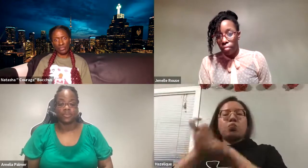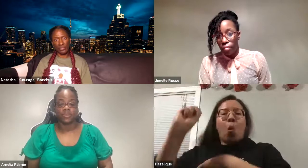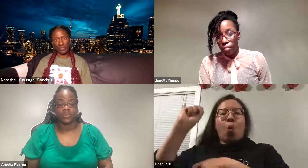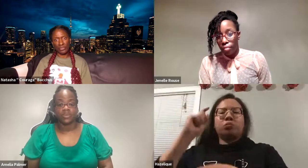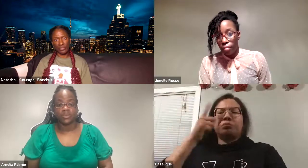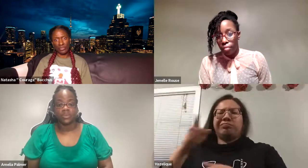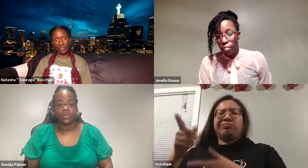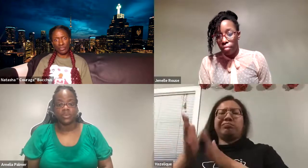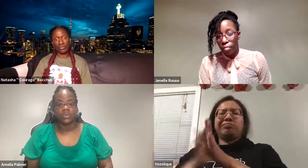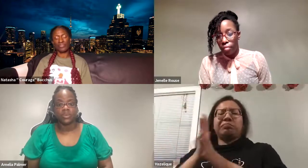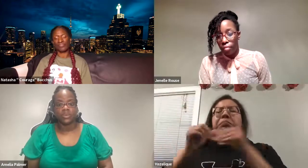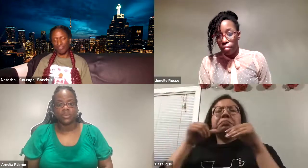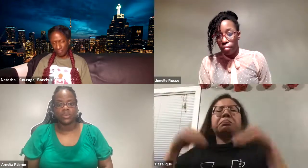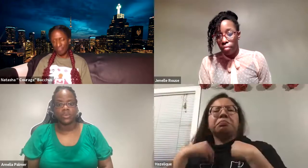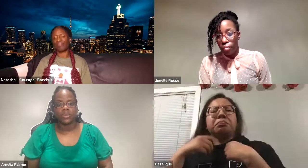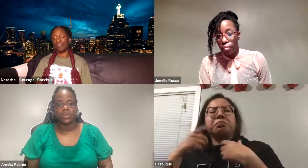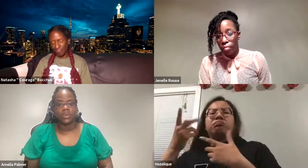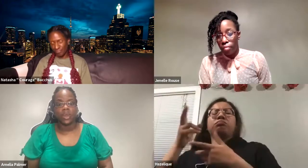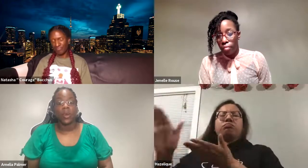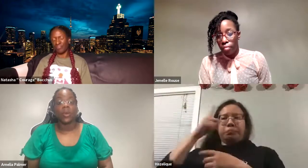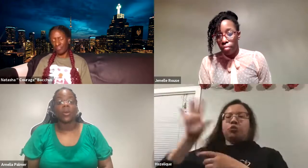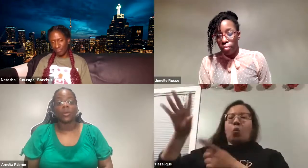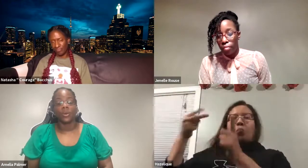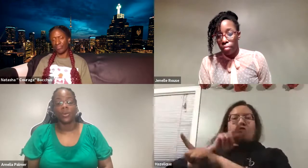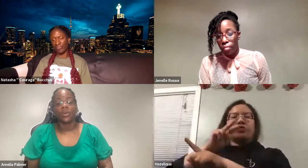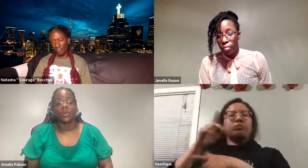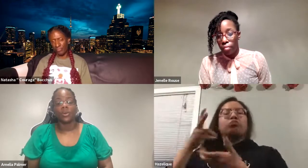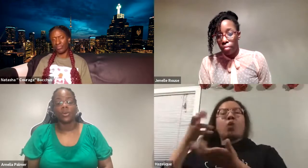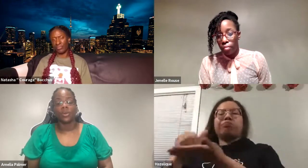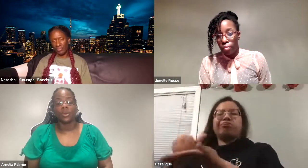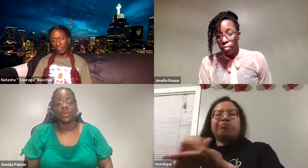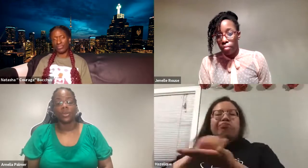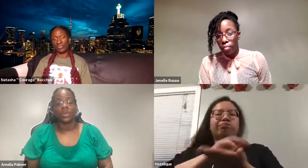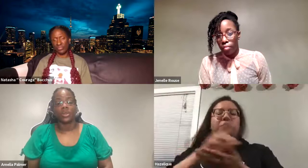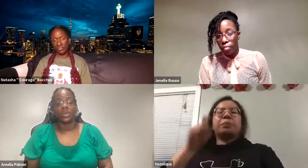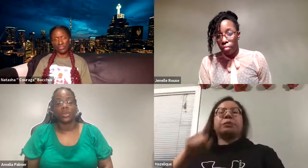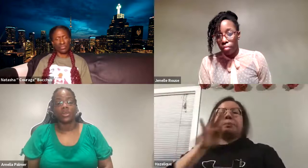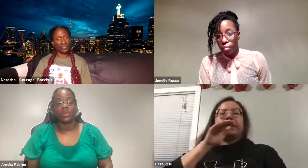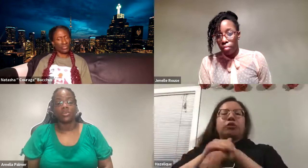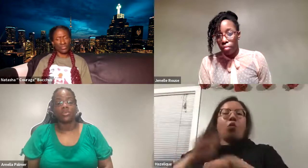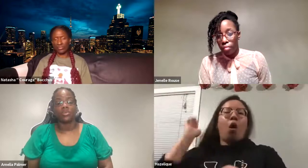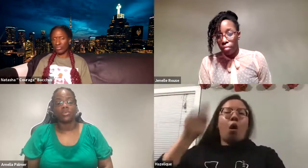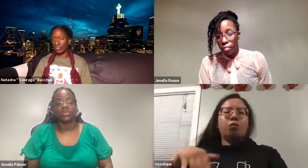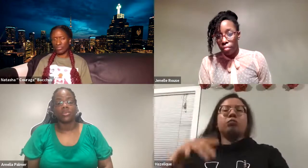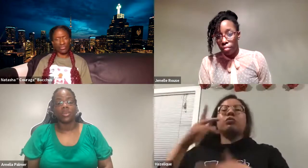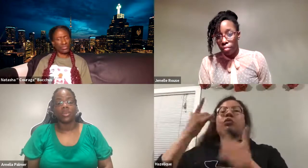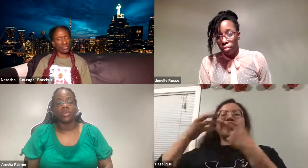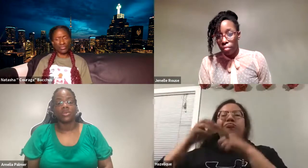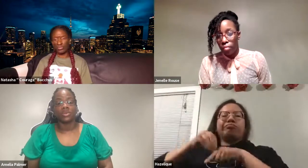and how they communicated... basically they were disregarded. the indigenous peoples were